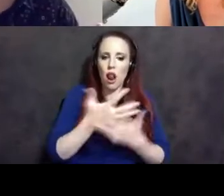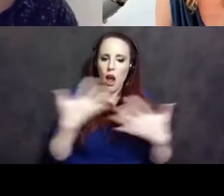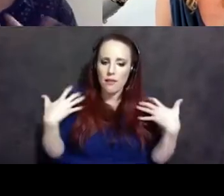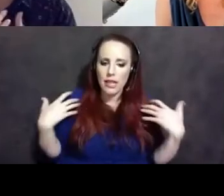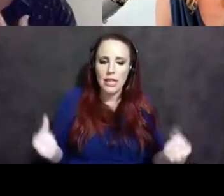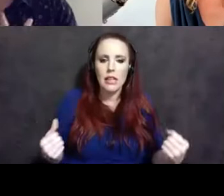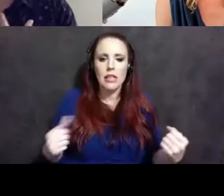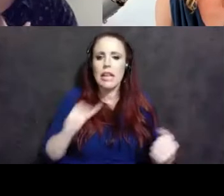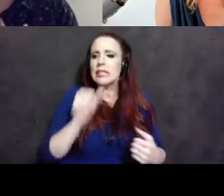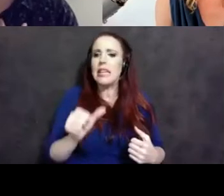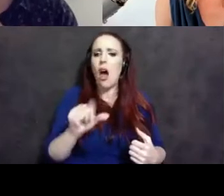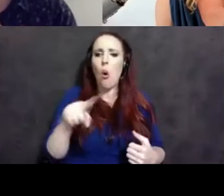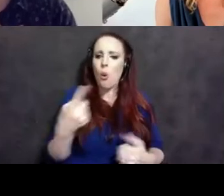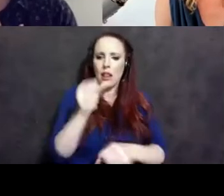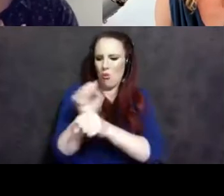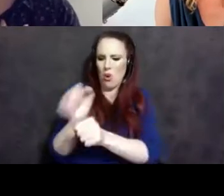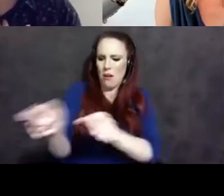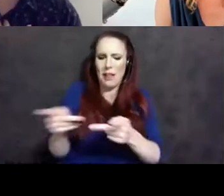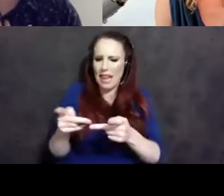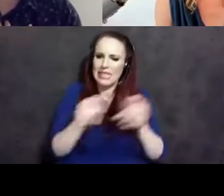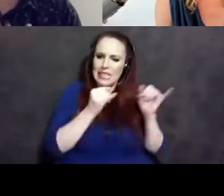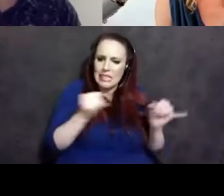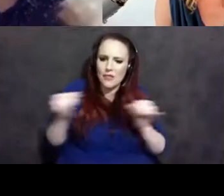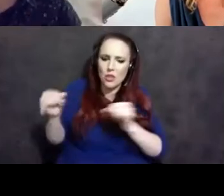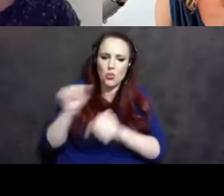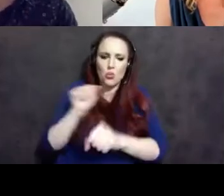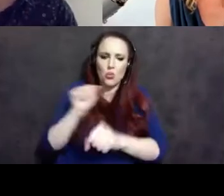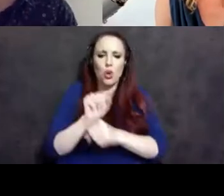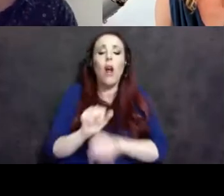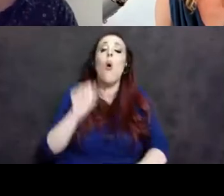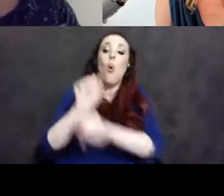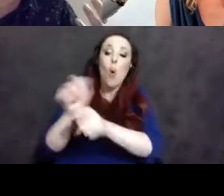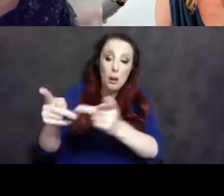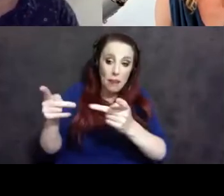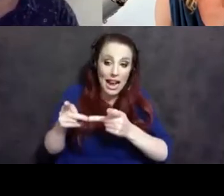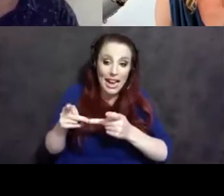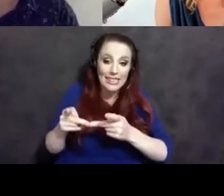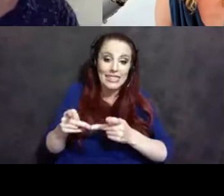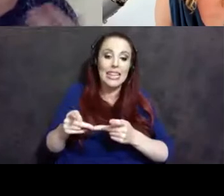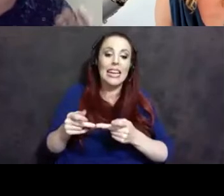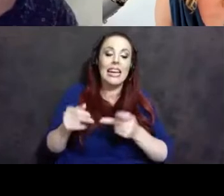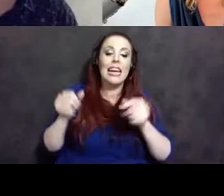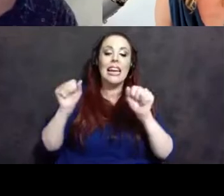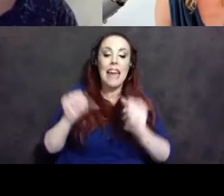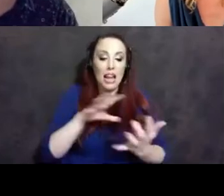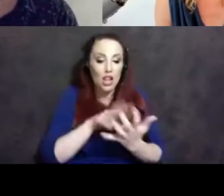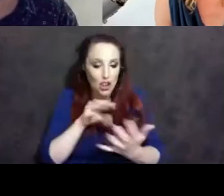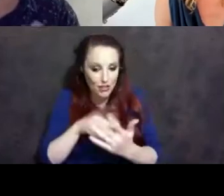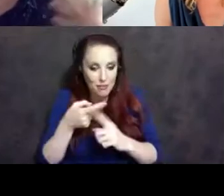It's like, individual work and I think the workplace can warm them to that.